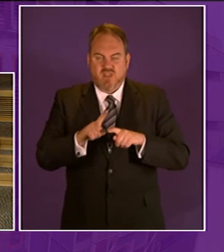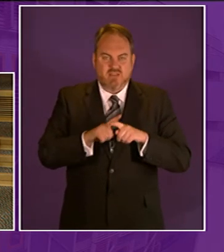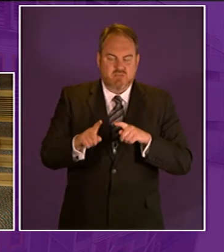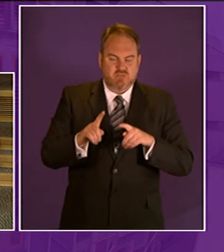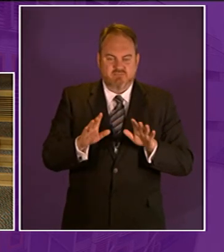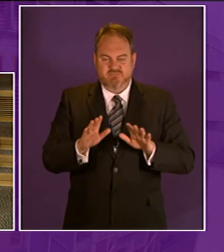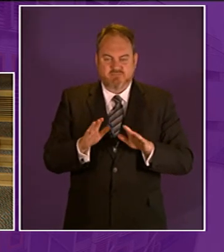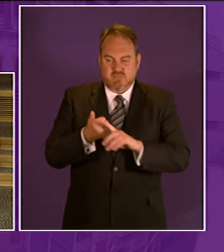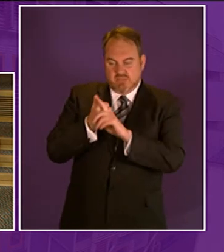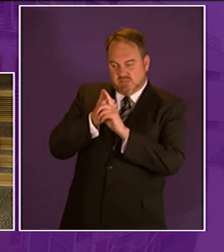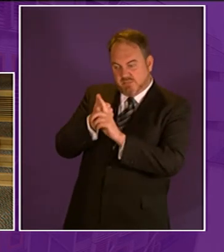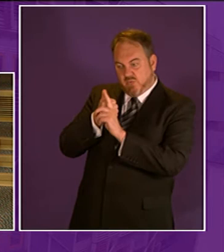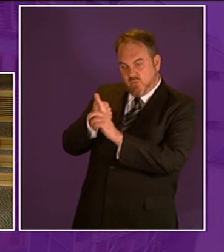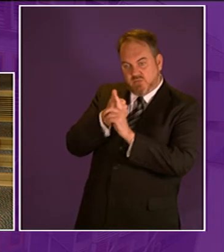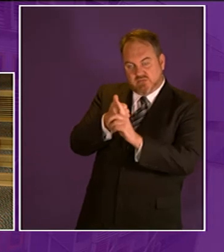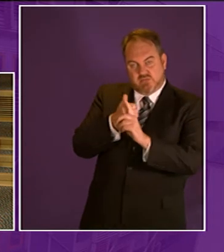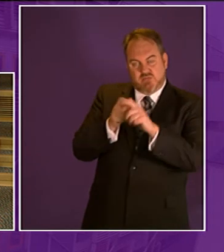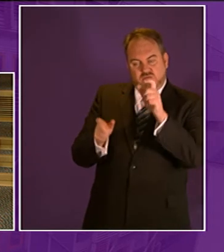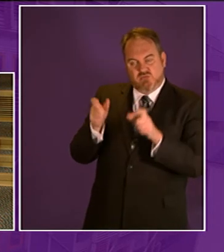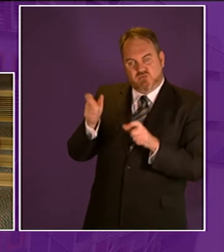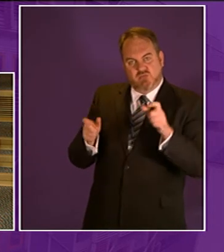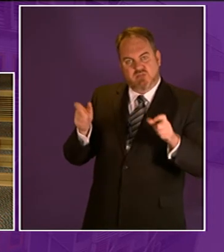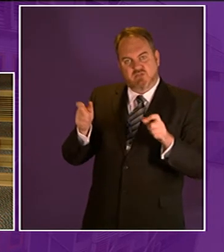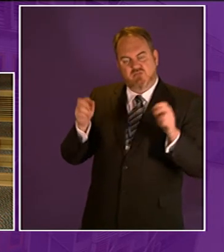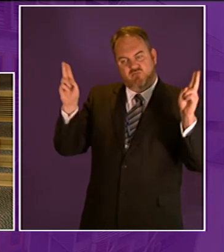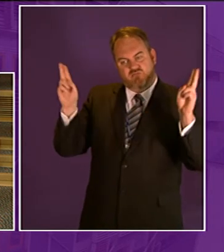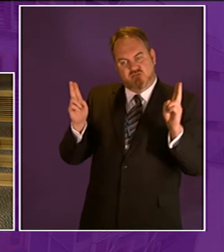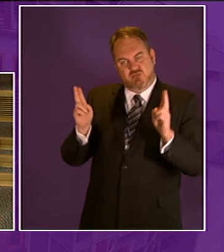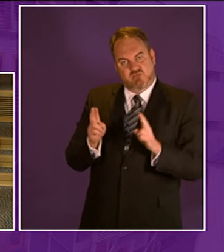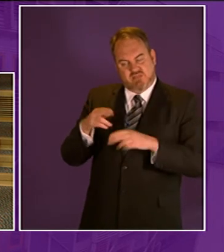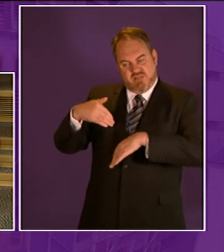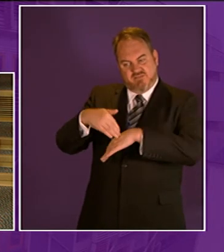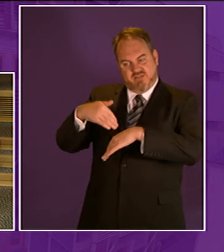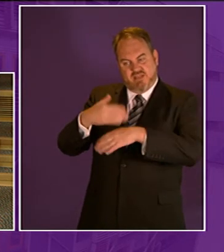support and assistance to minimise the effect of the industrial action on students.